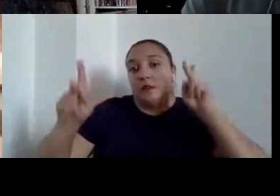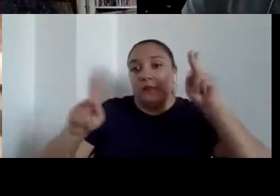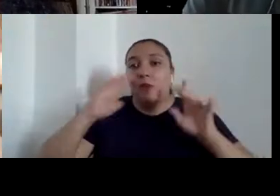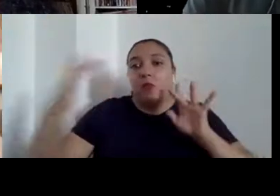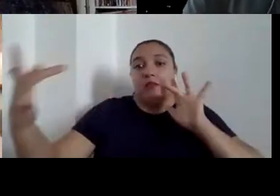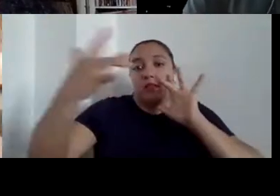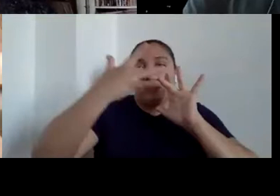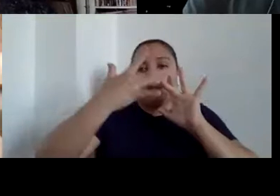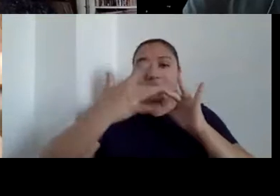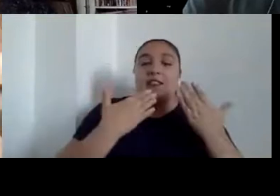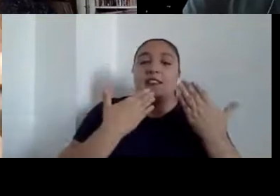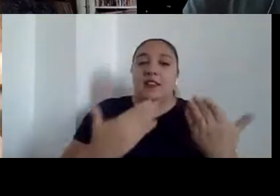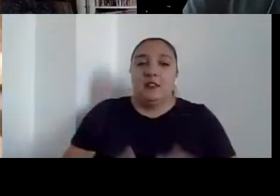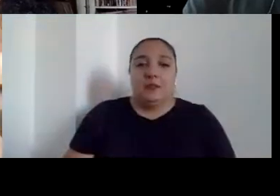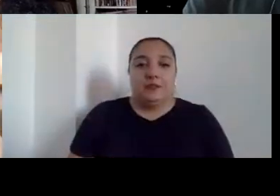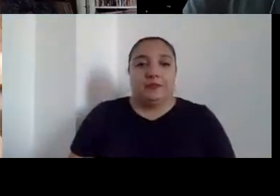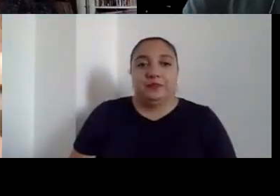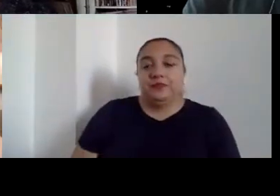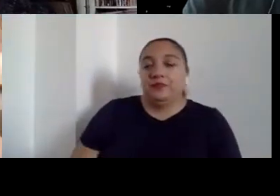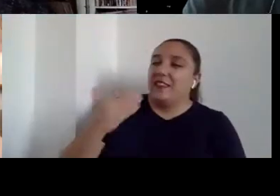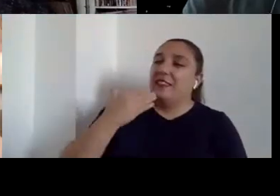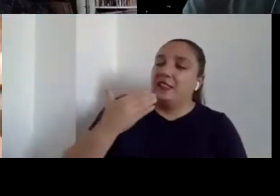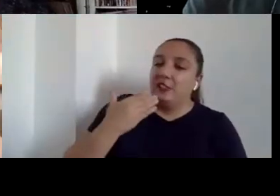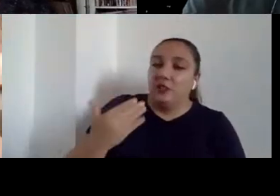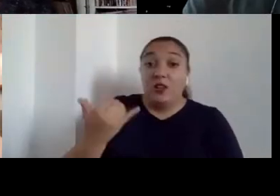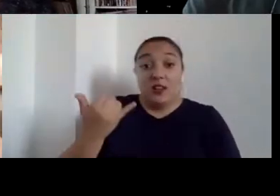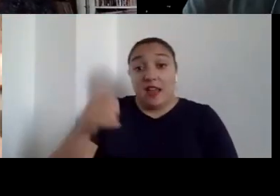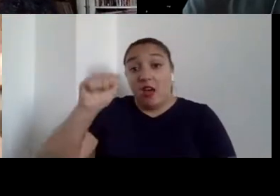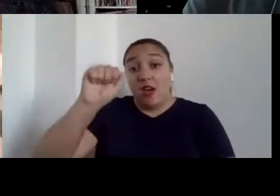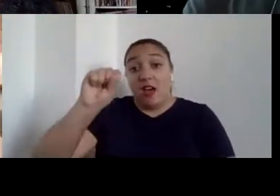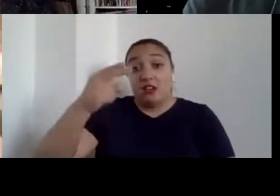much, Andre. Ashley, please. >> ASHLEY FERRO-MURRAY: I would say